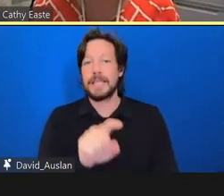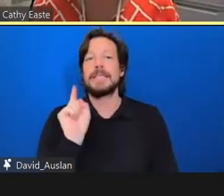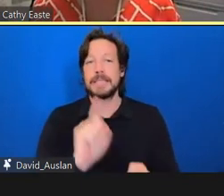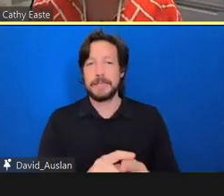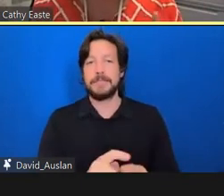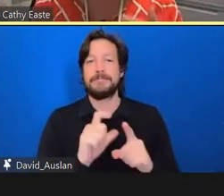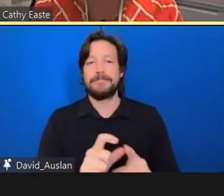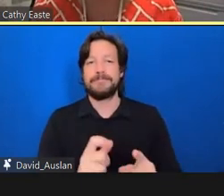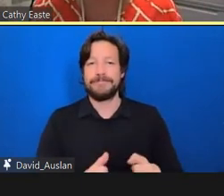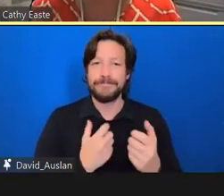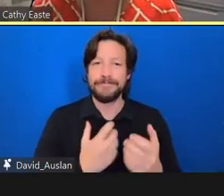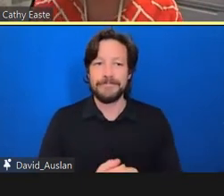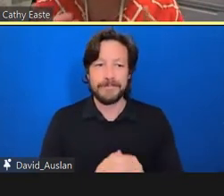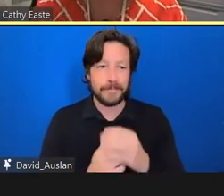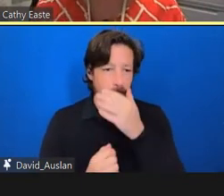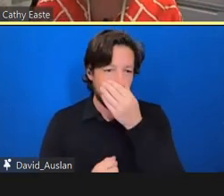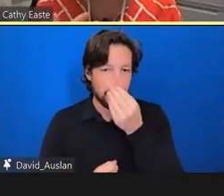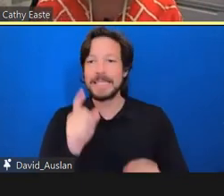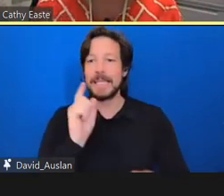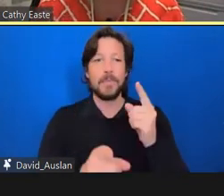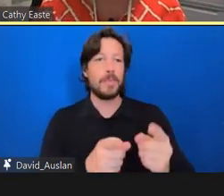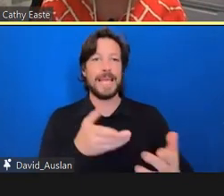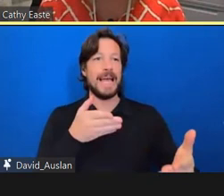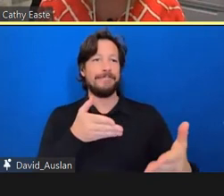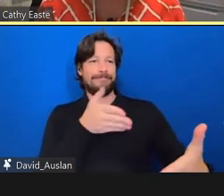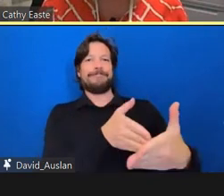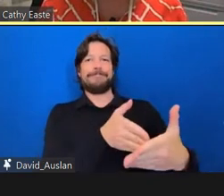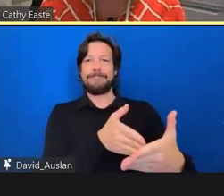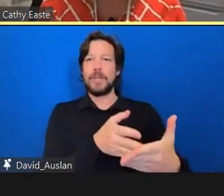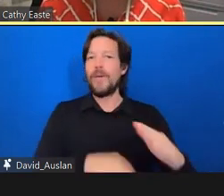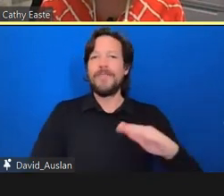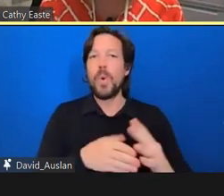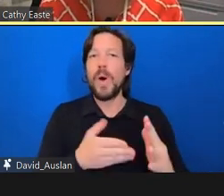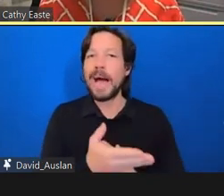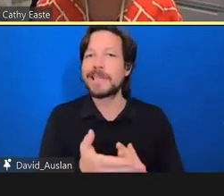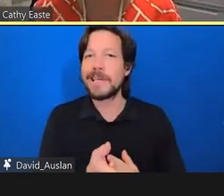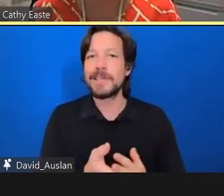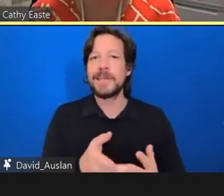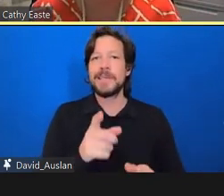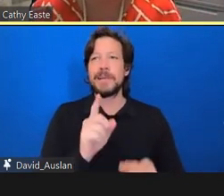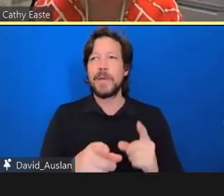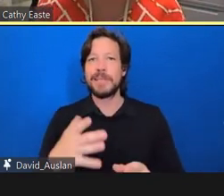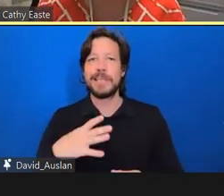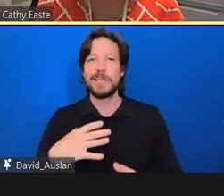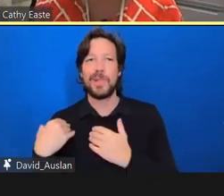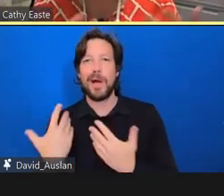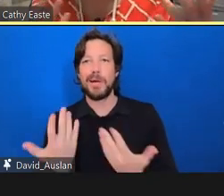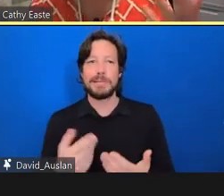going to have a full access, and you have to rely on some piecemeal-type access, or auto captions,